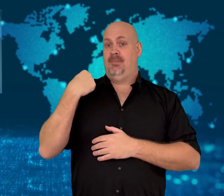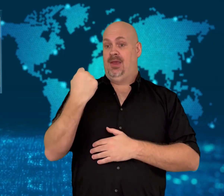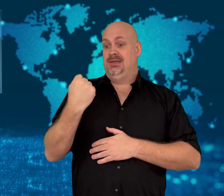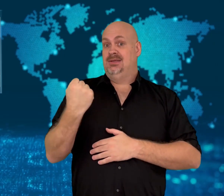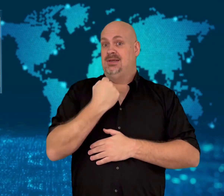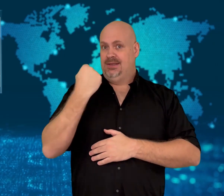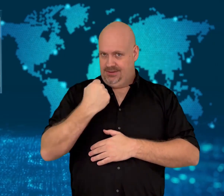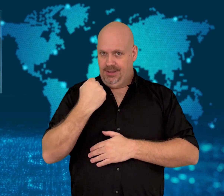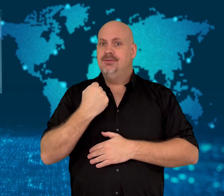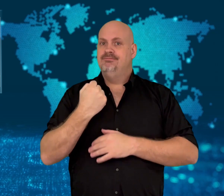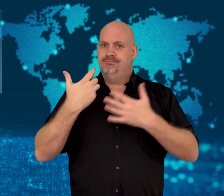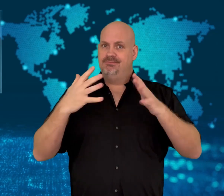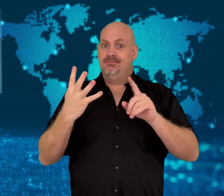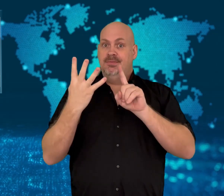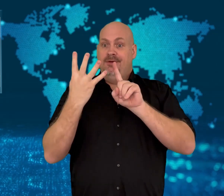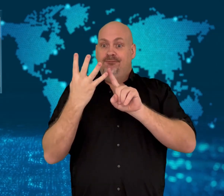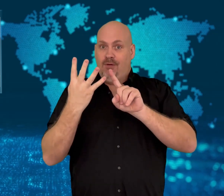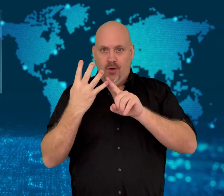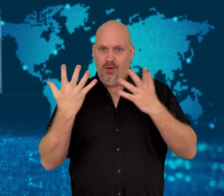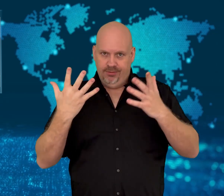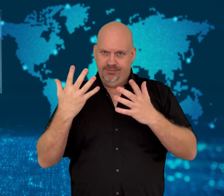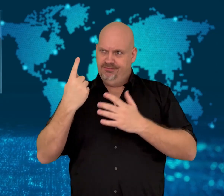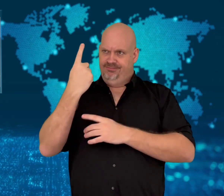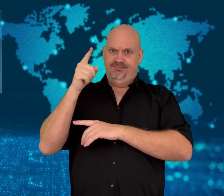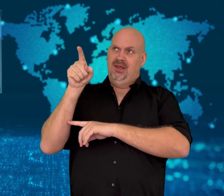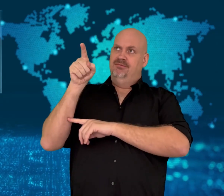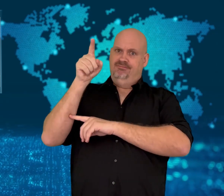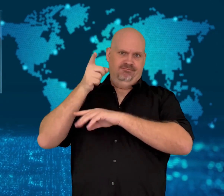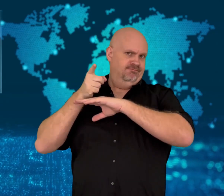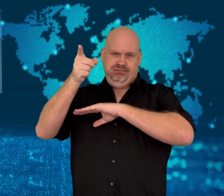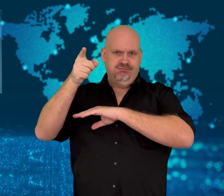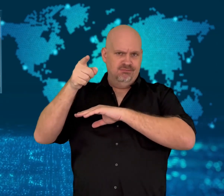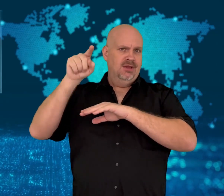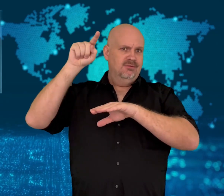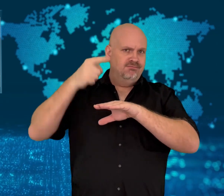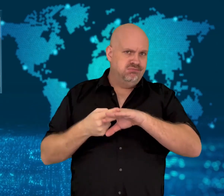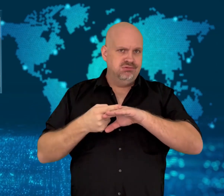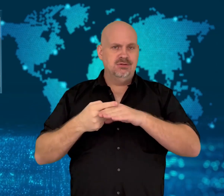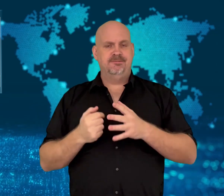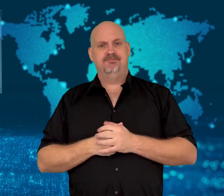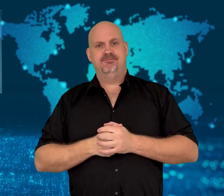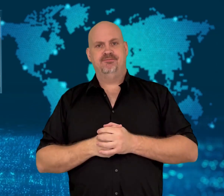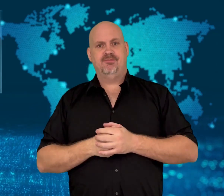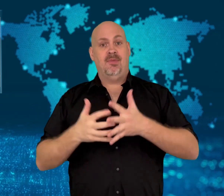A fourth object was shot down on Sunday.